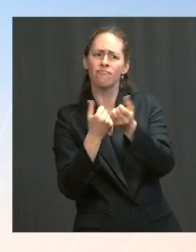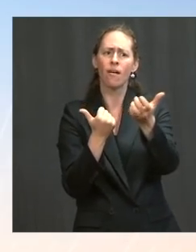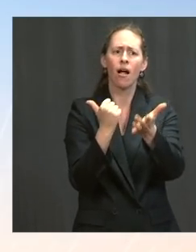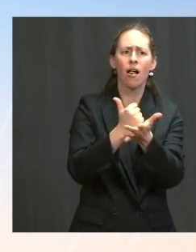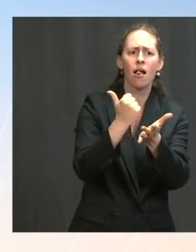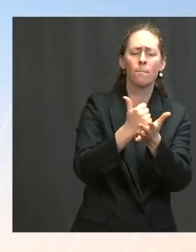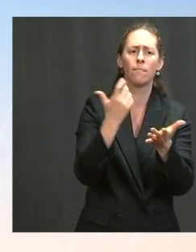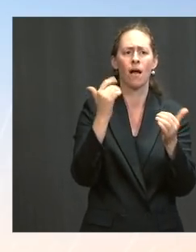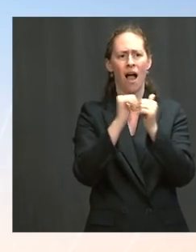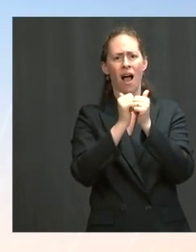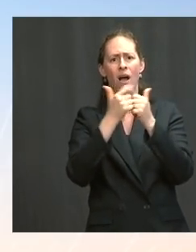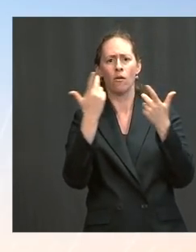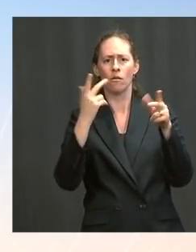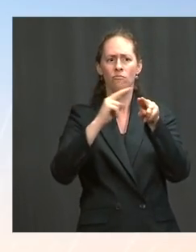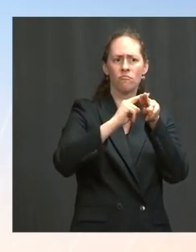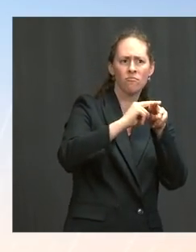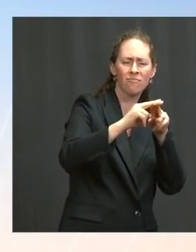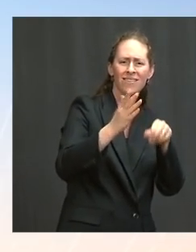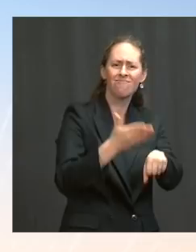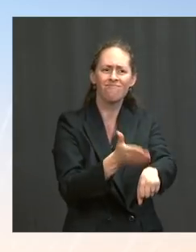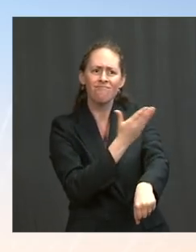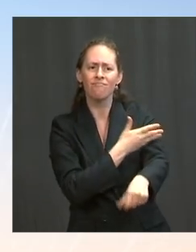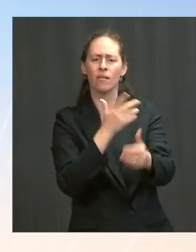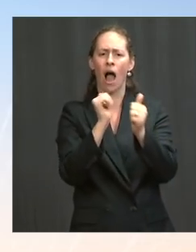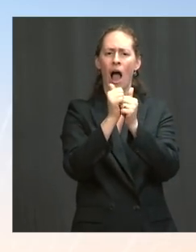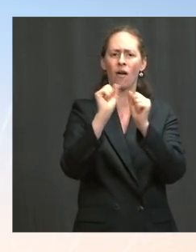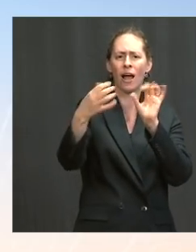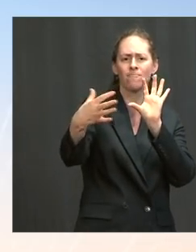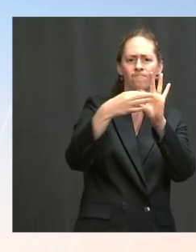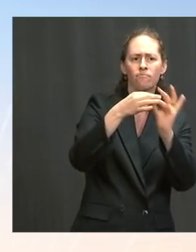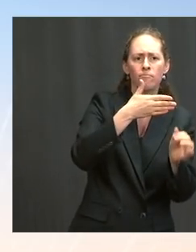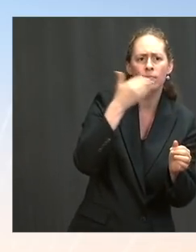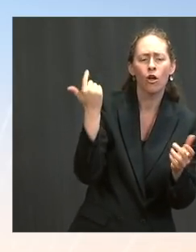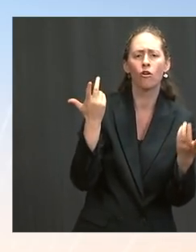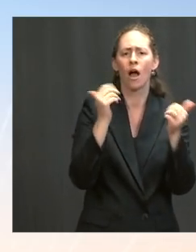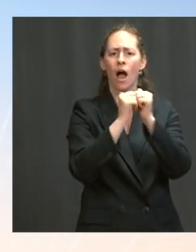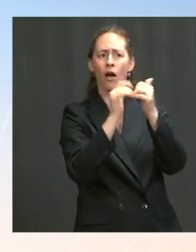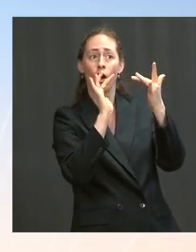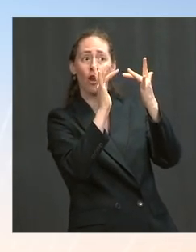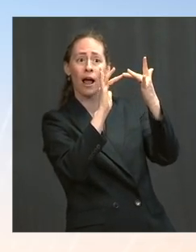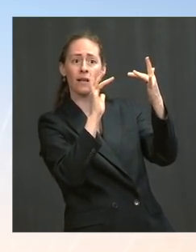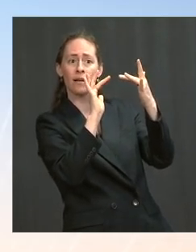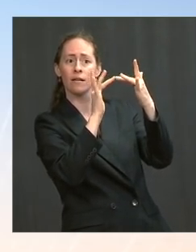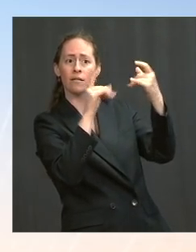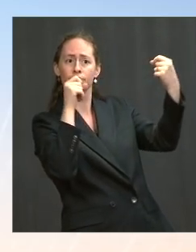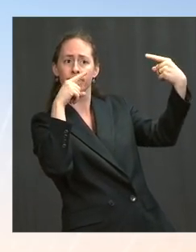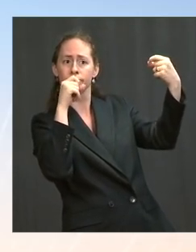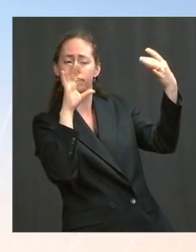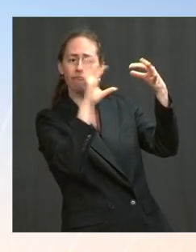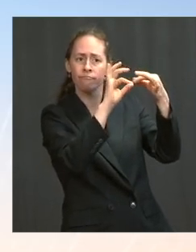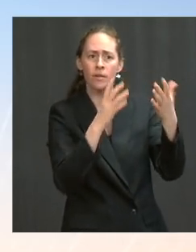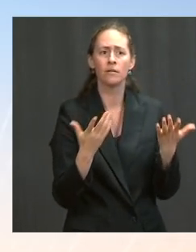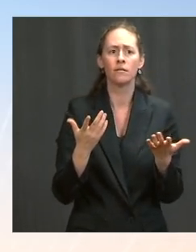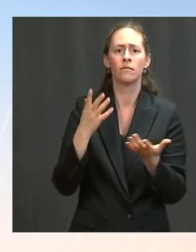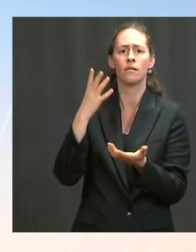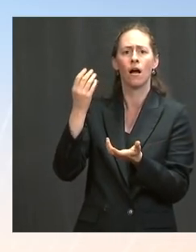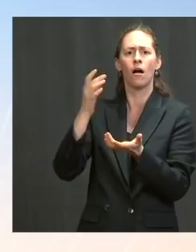how we're going to make sure they have access to broadband; that we're eliminating lead from drinking water. That's where his focus will continue to be --